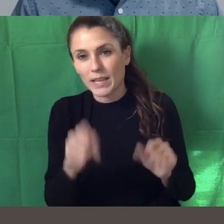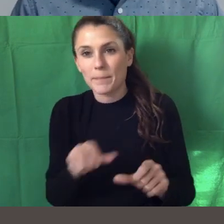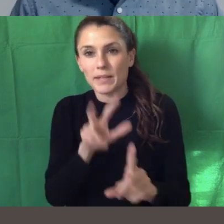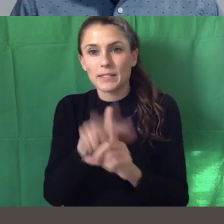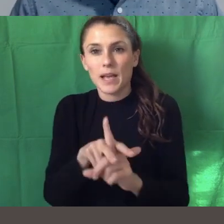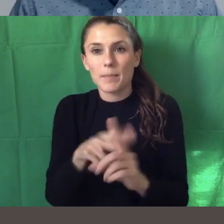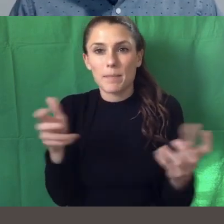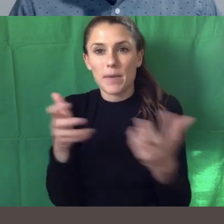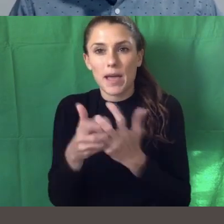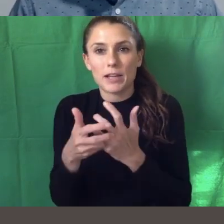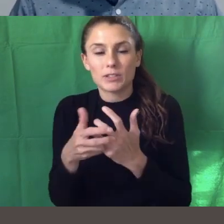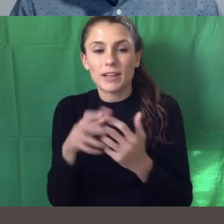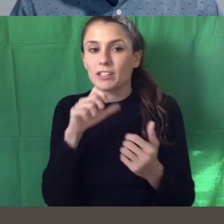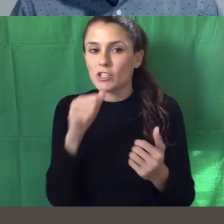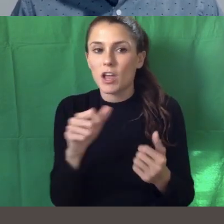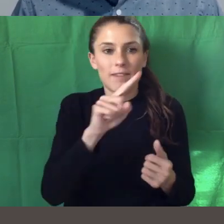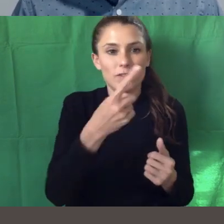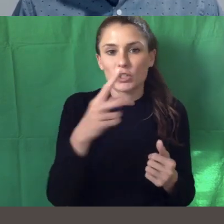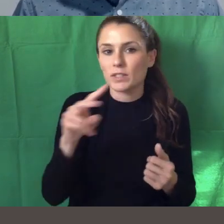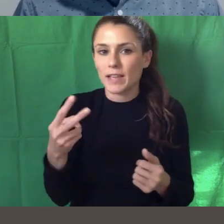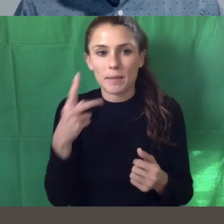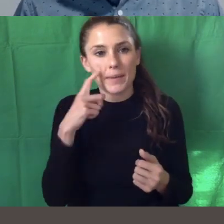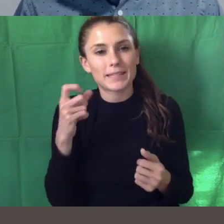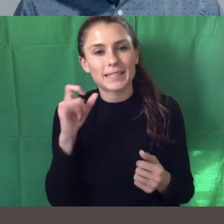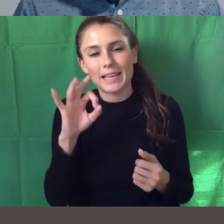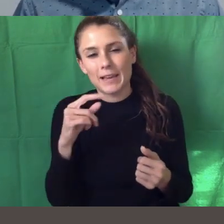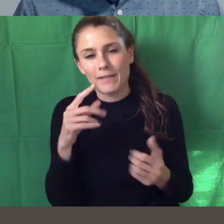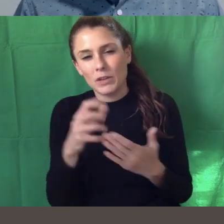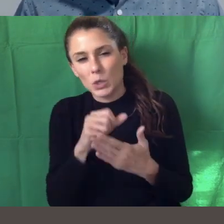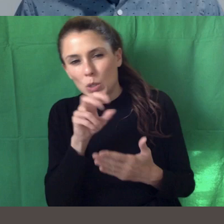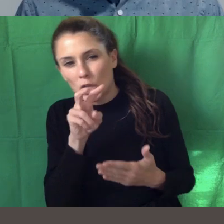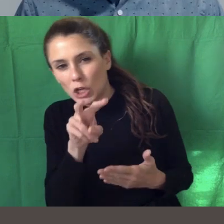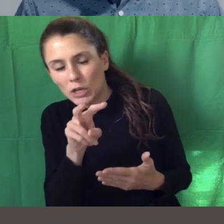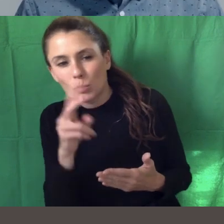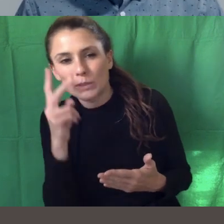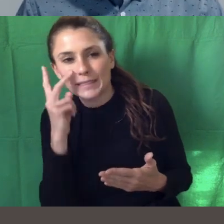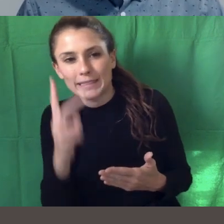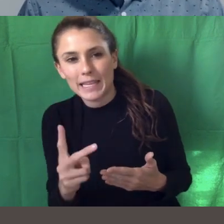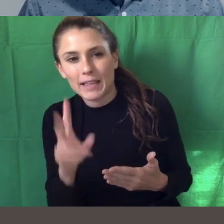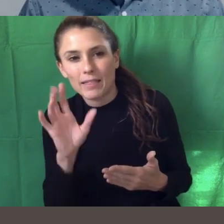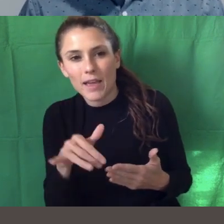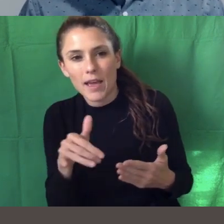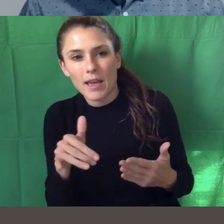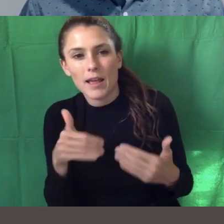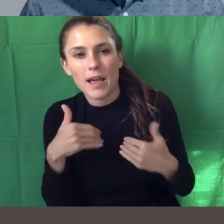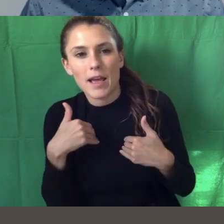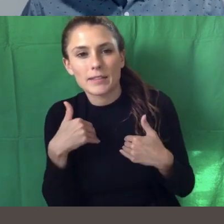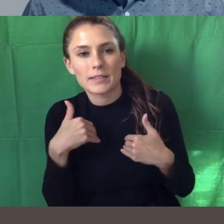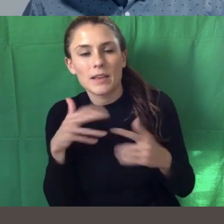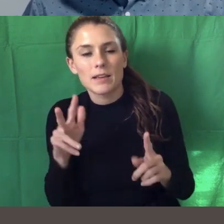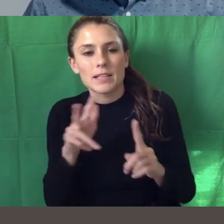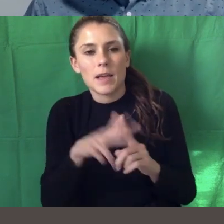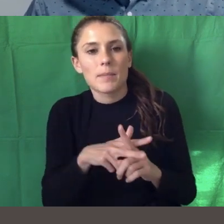It's neither the first two, because if you take a moment to look at them, you'll see that they both deal with assignments that use annotations.